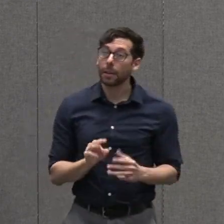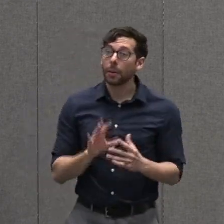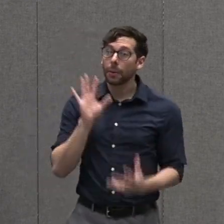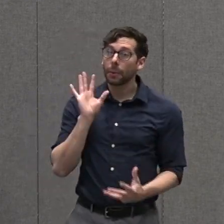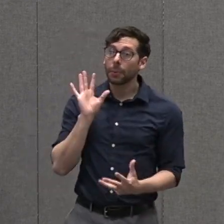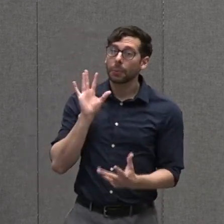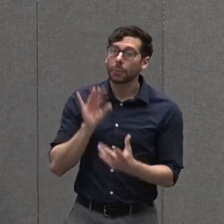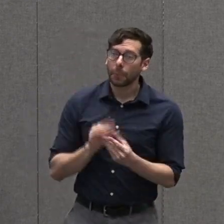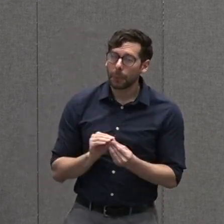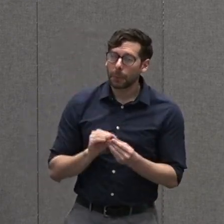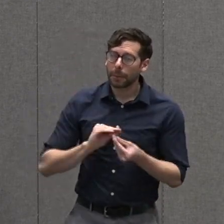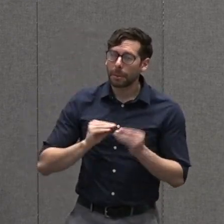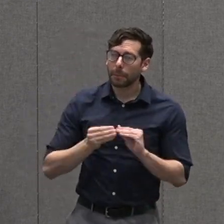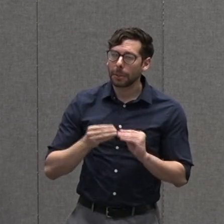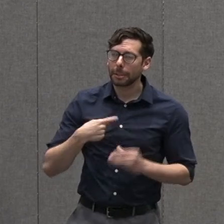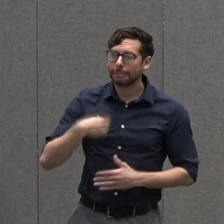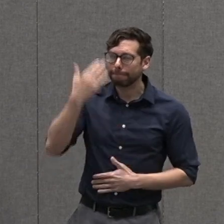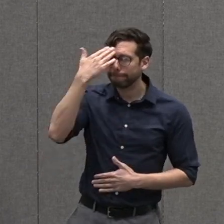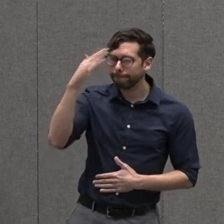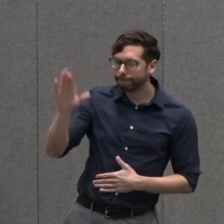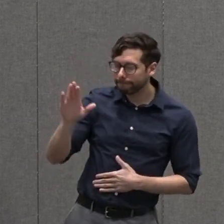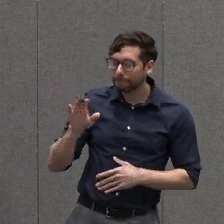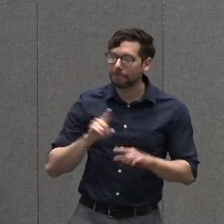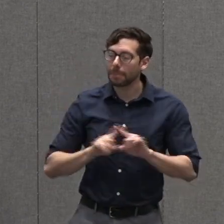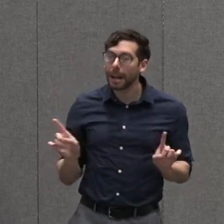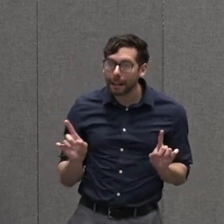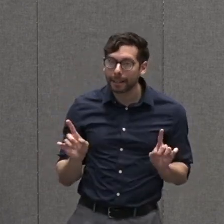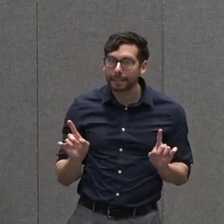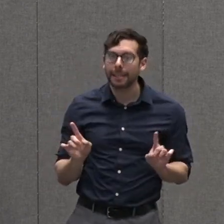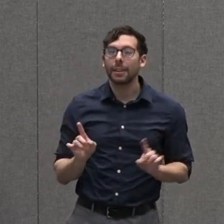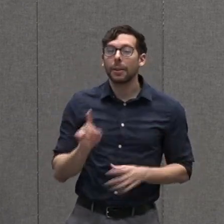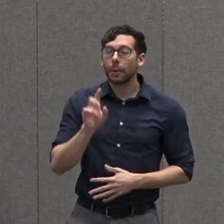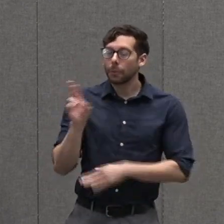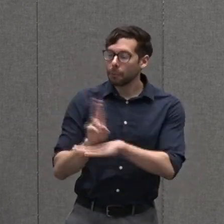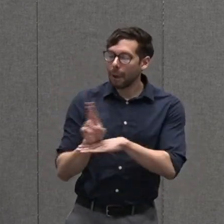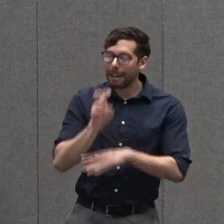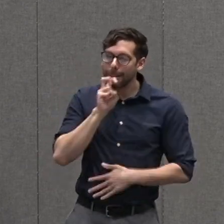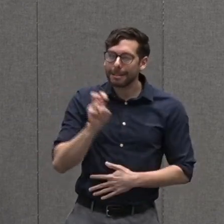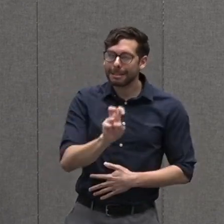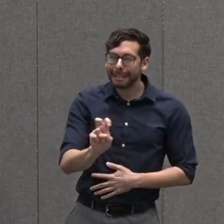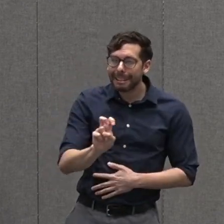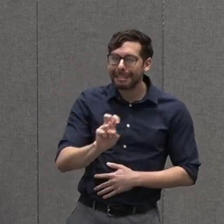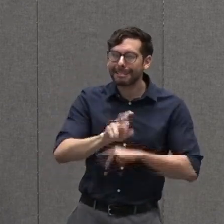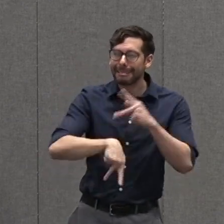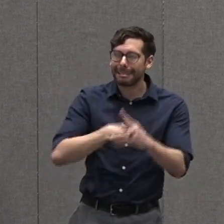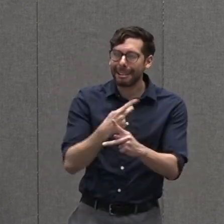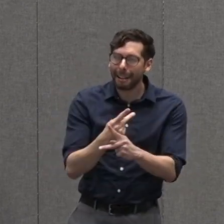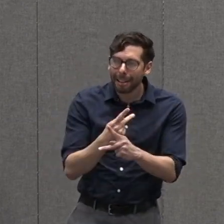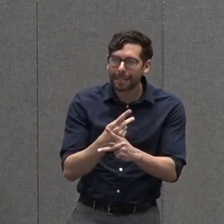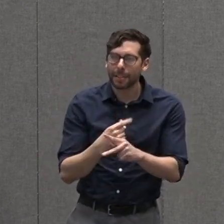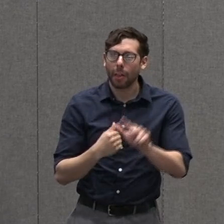but the number of different rattlesnake species ranges from 30 to 34, at any one time.